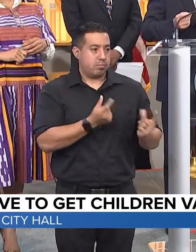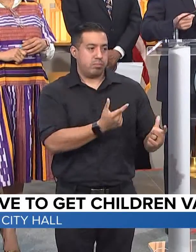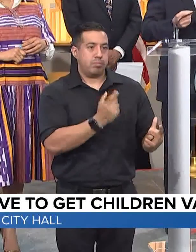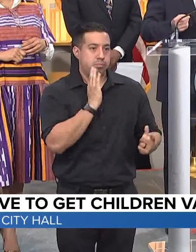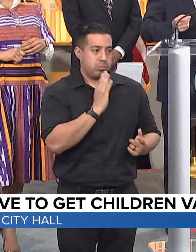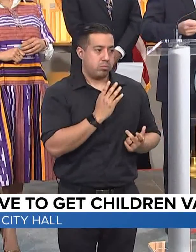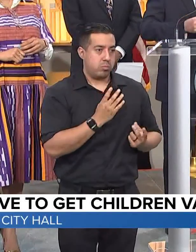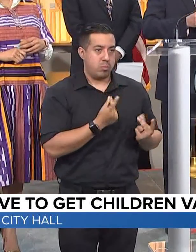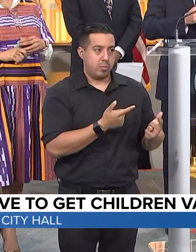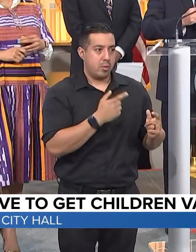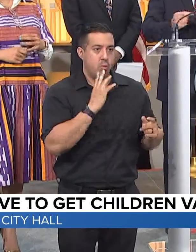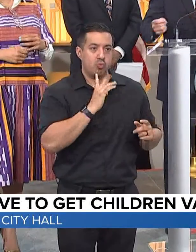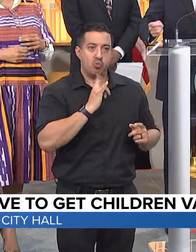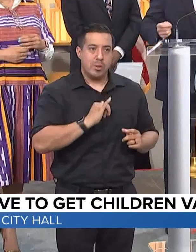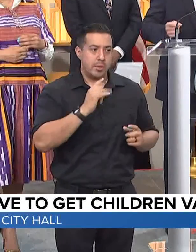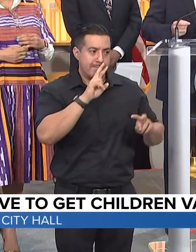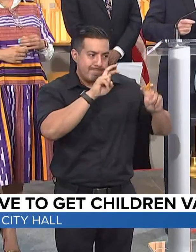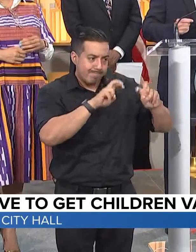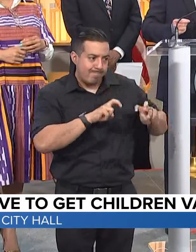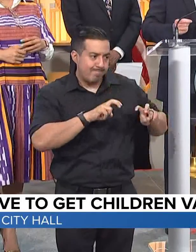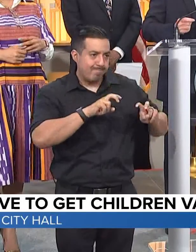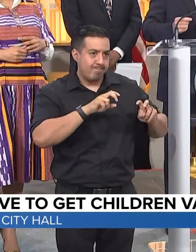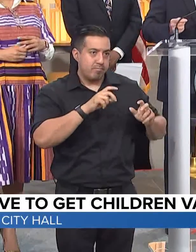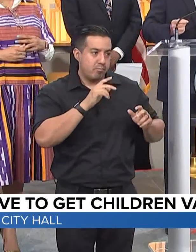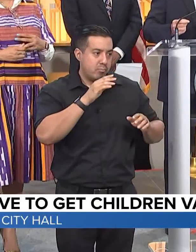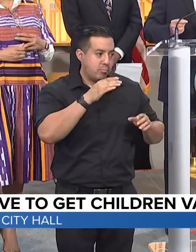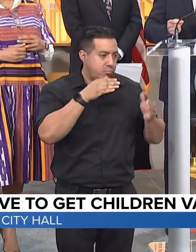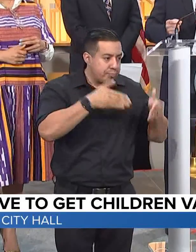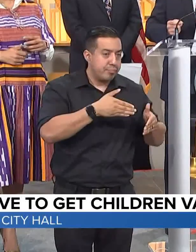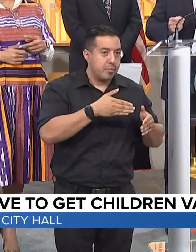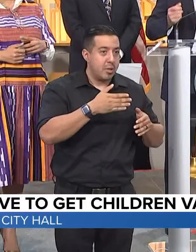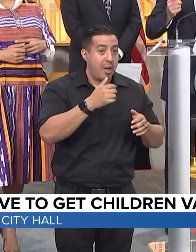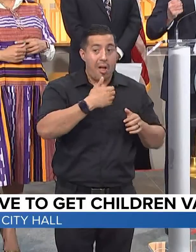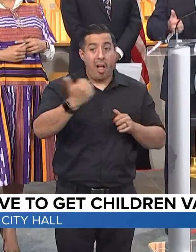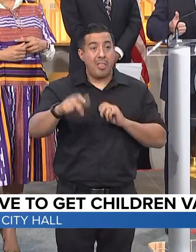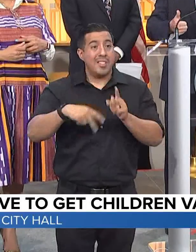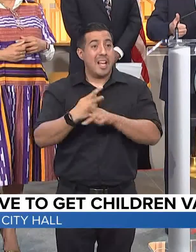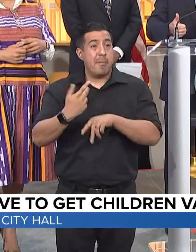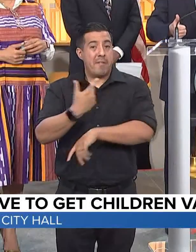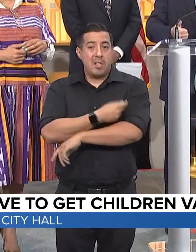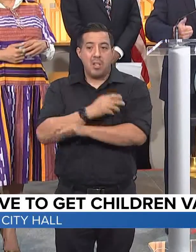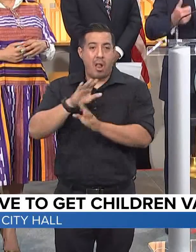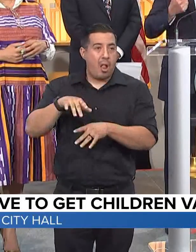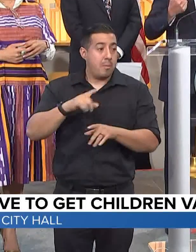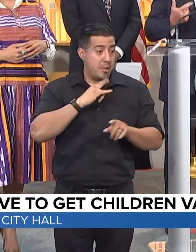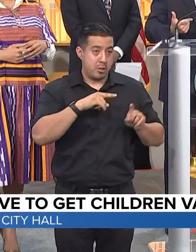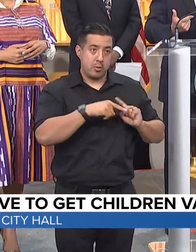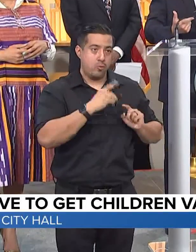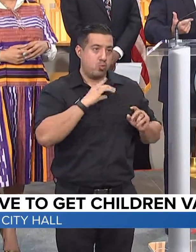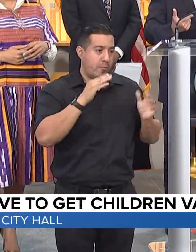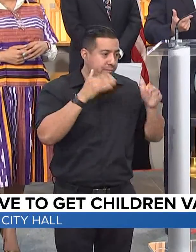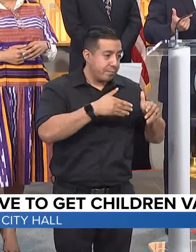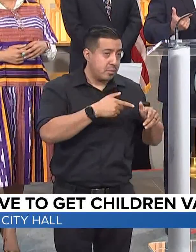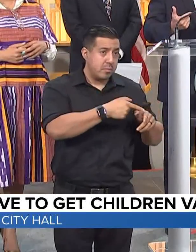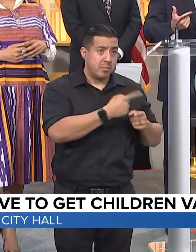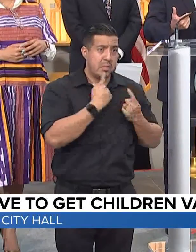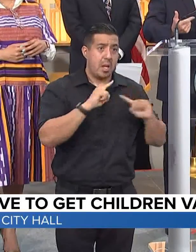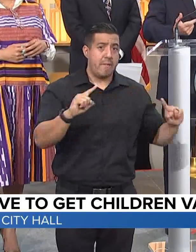that this vaccine has gone under far more scrutiny than any vaccine in history. It is a safe vaccine. It is an effective vaccine.